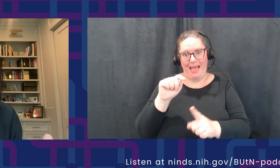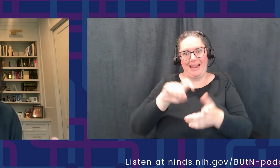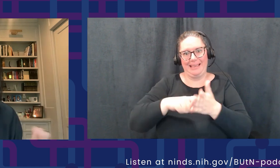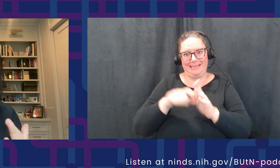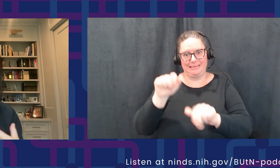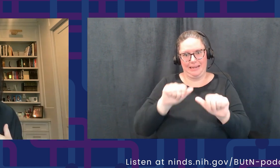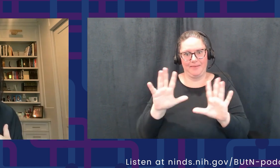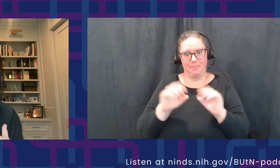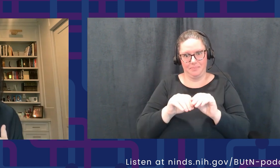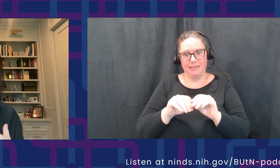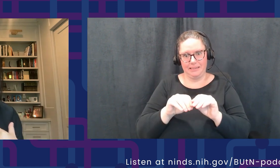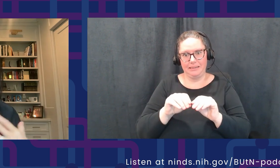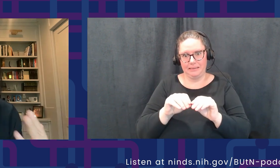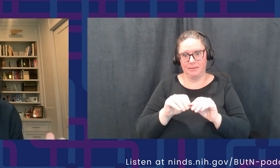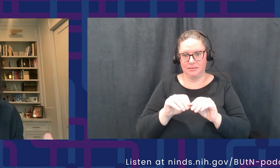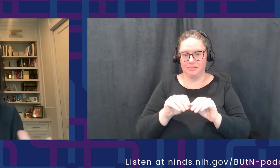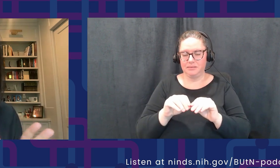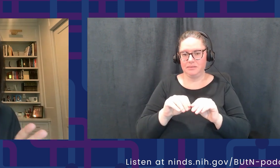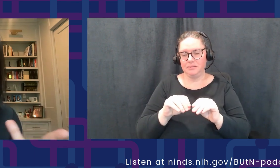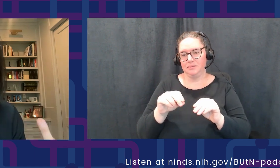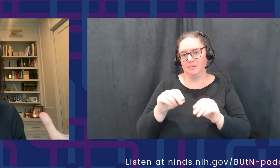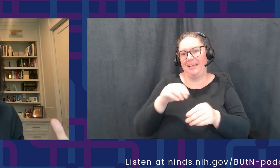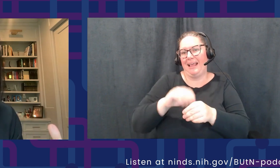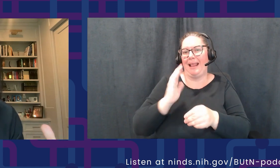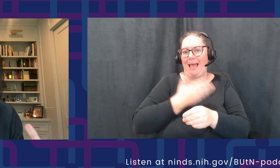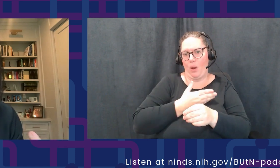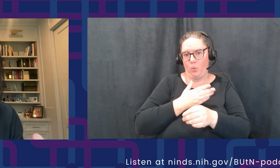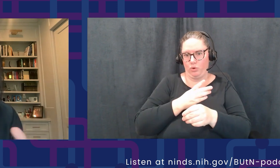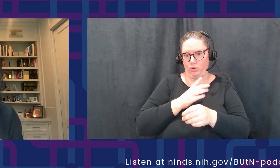meetings that are within our discipline.